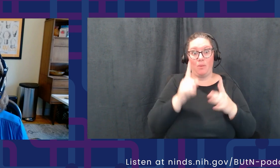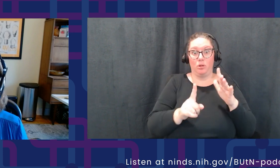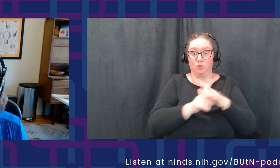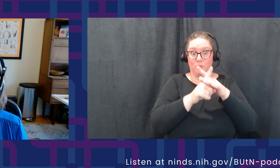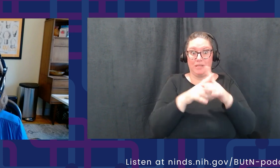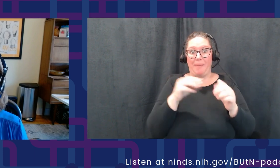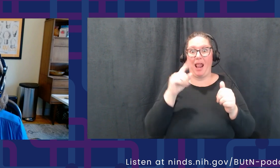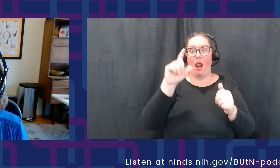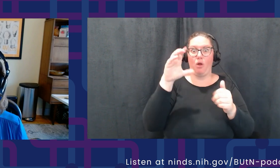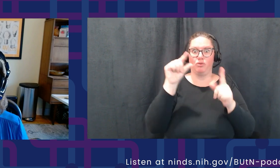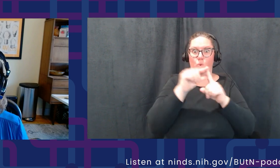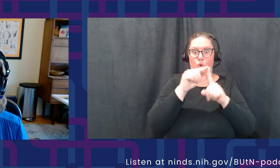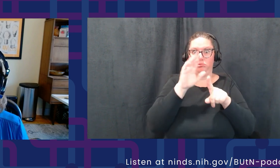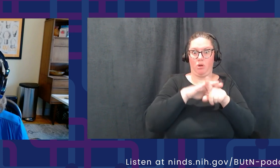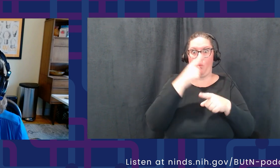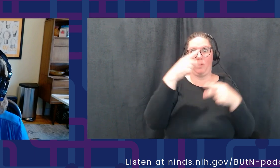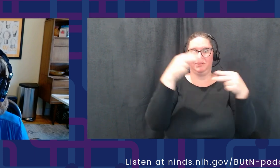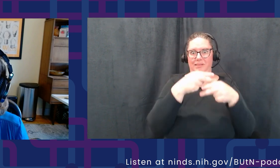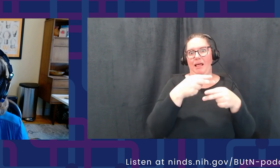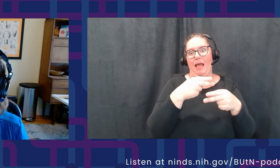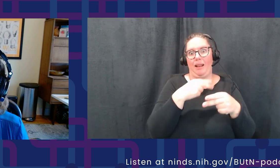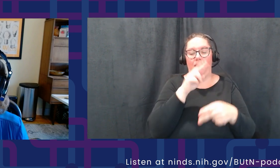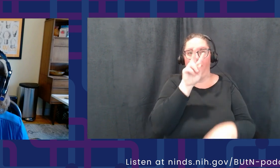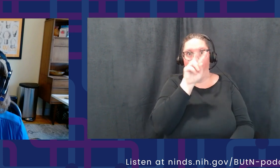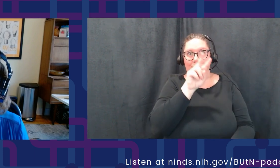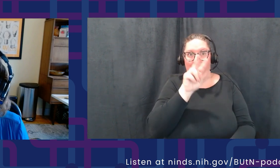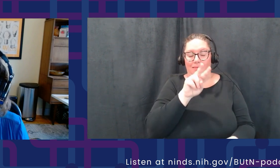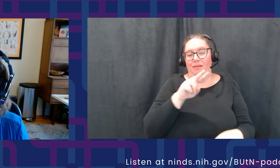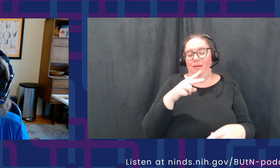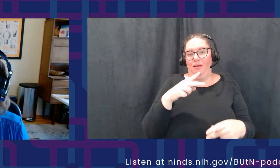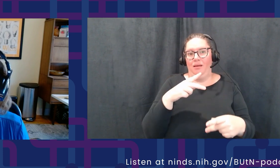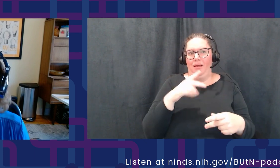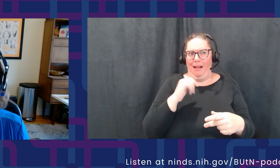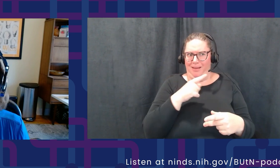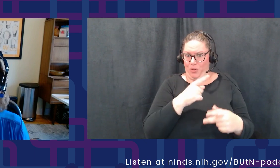on a single slide and I'm just like "Are you just going to read this to me? Why am I here?"